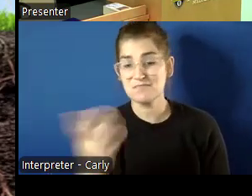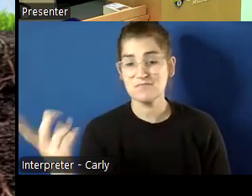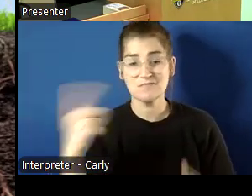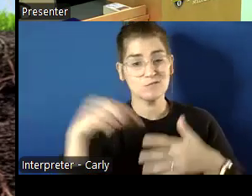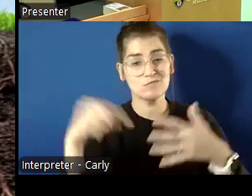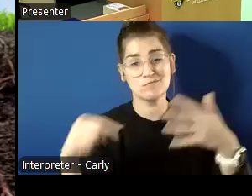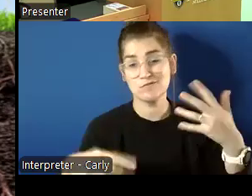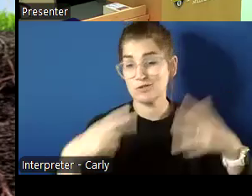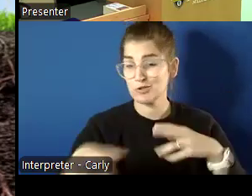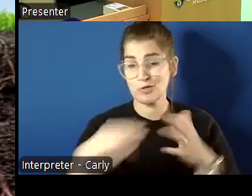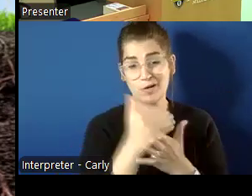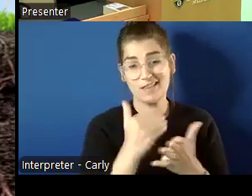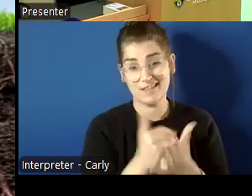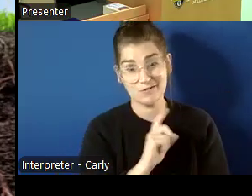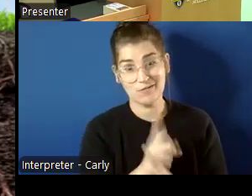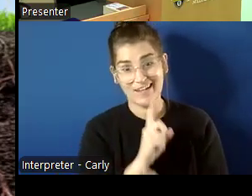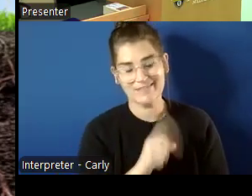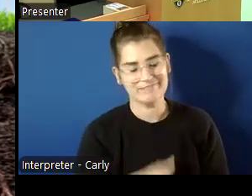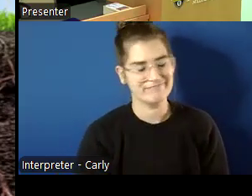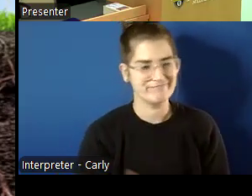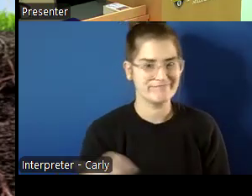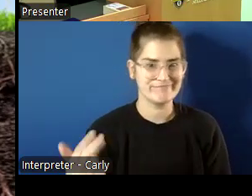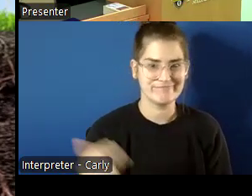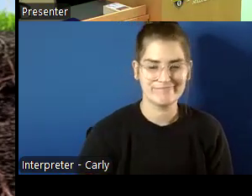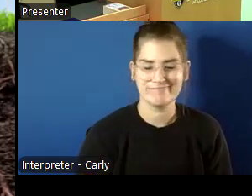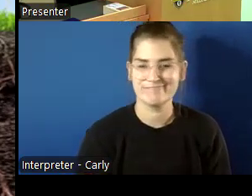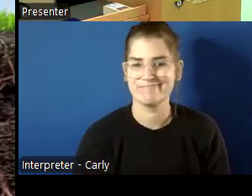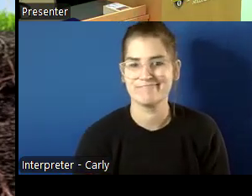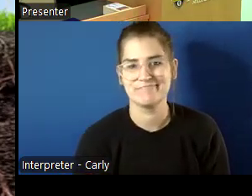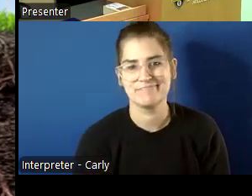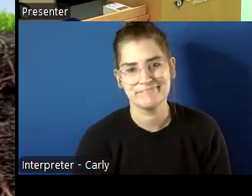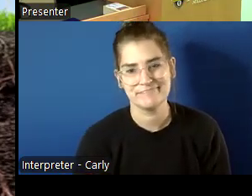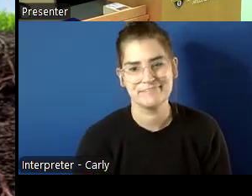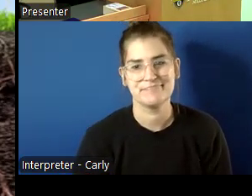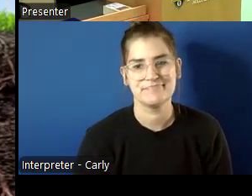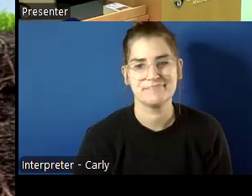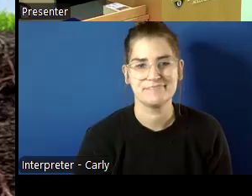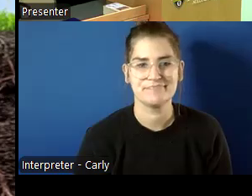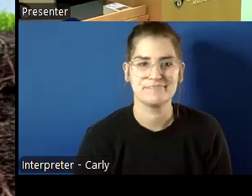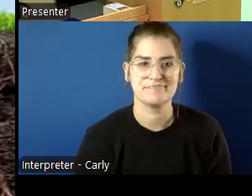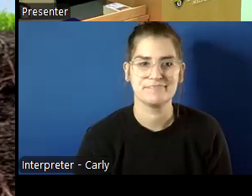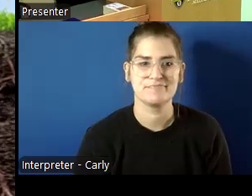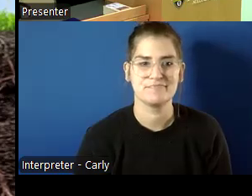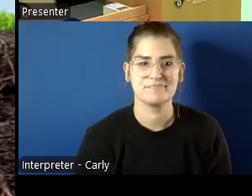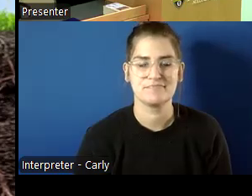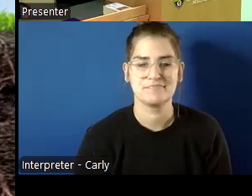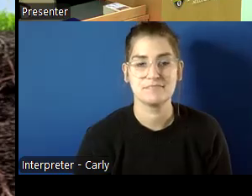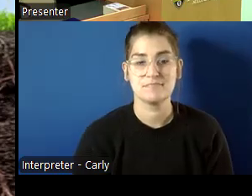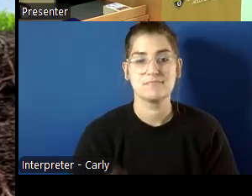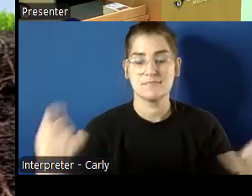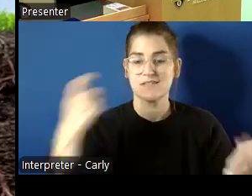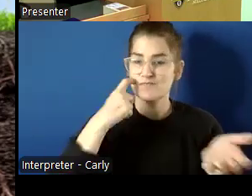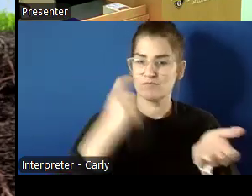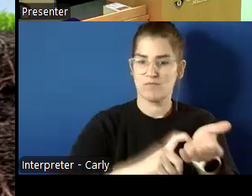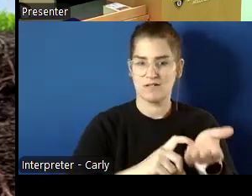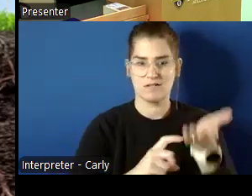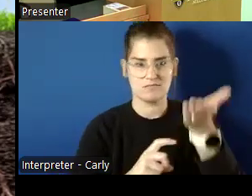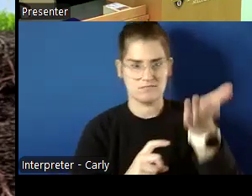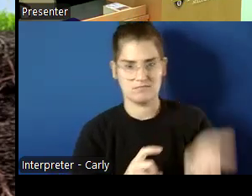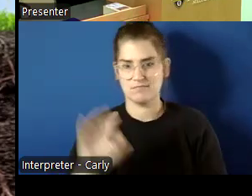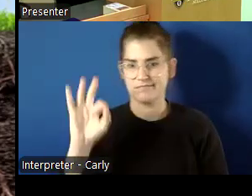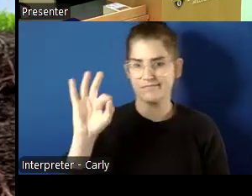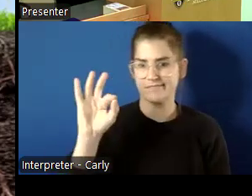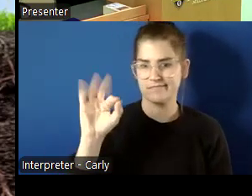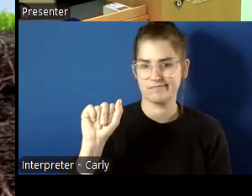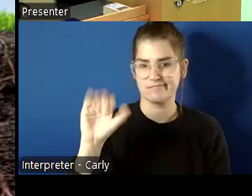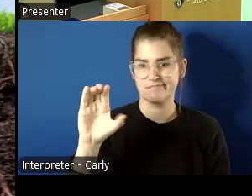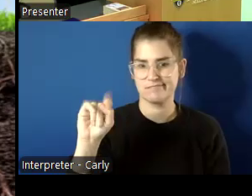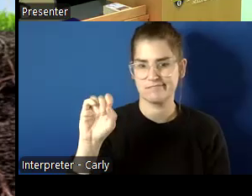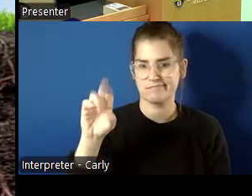right? Not really. So if we're going to recognize those factors in the lives of marginalized,